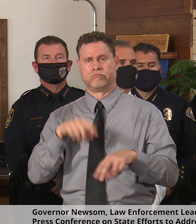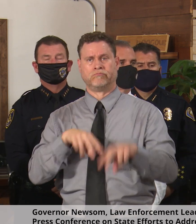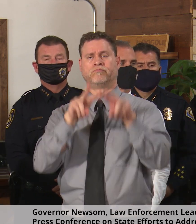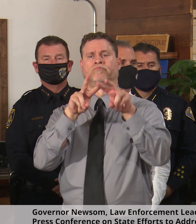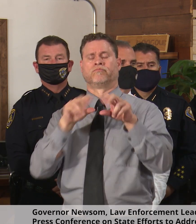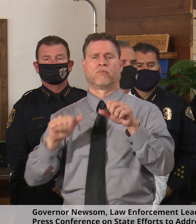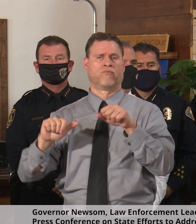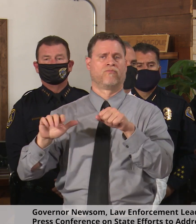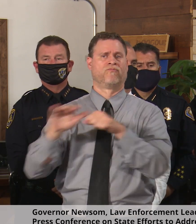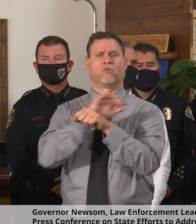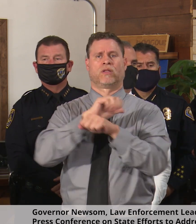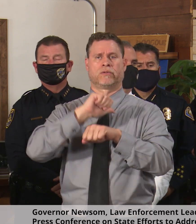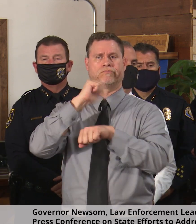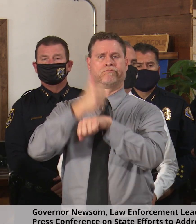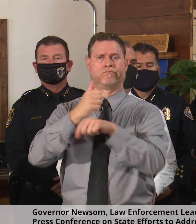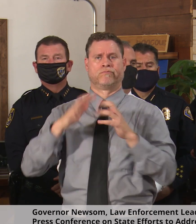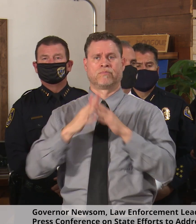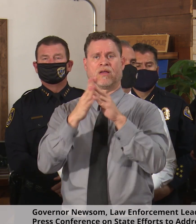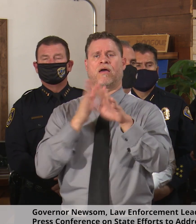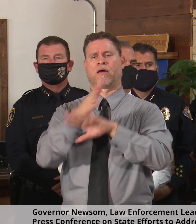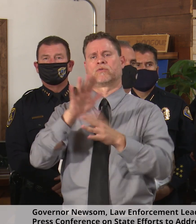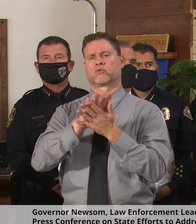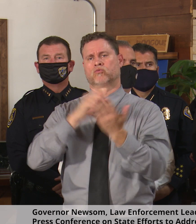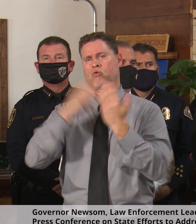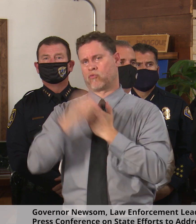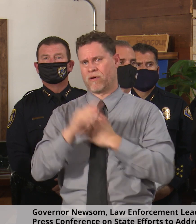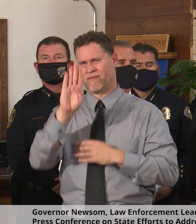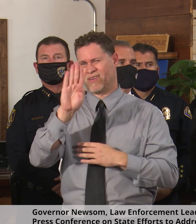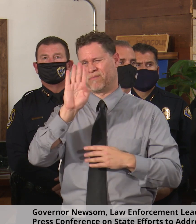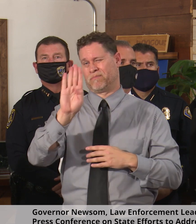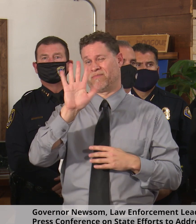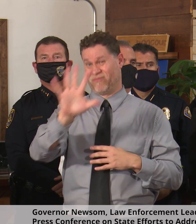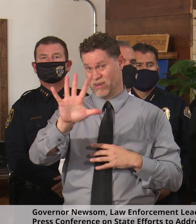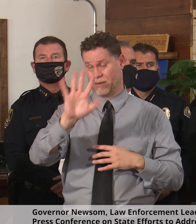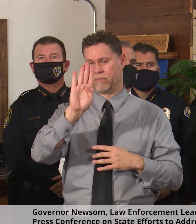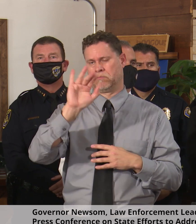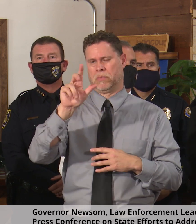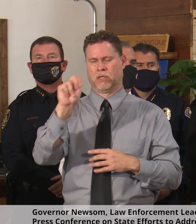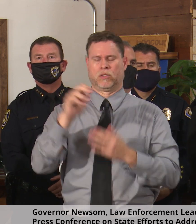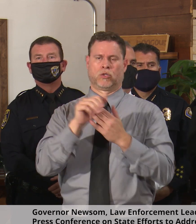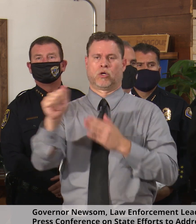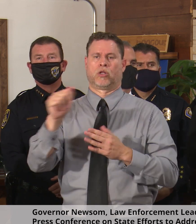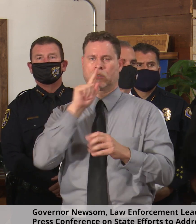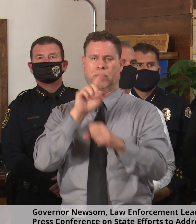implement an after school for all program, five billion dollar commitment over the next few years,